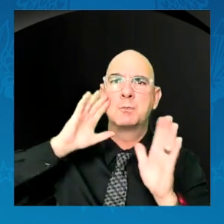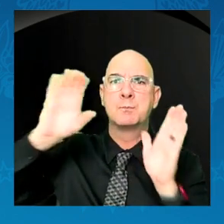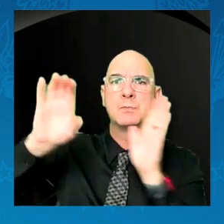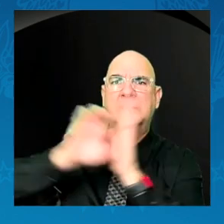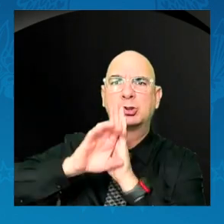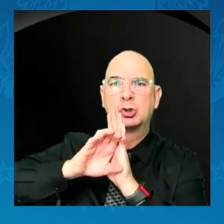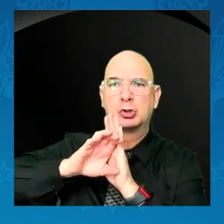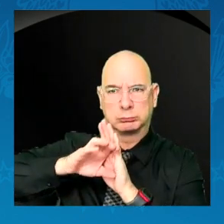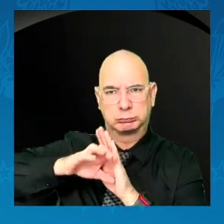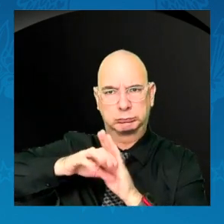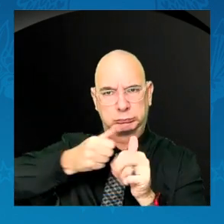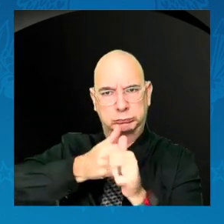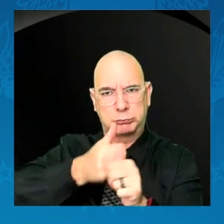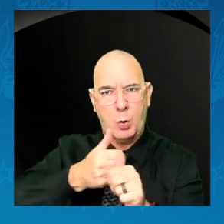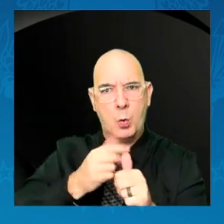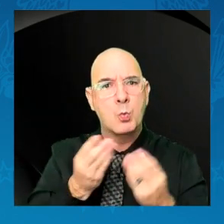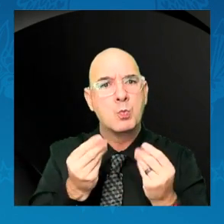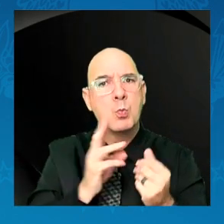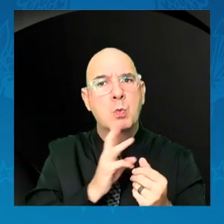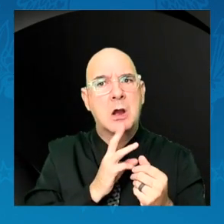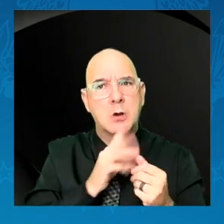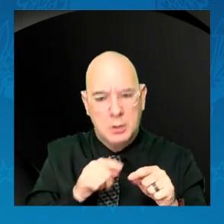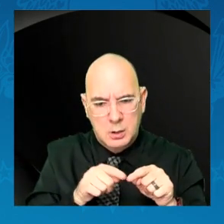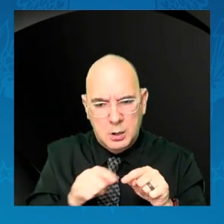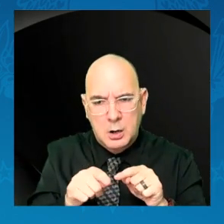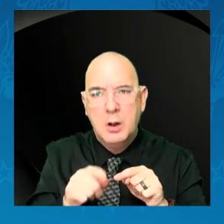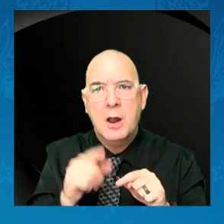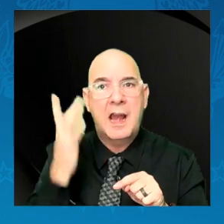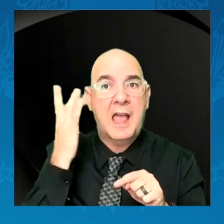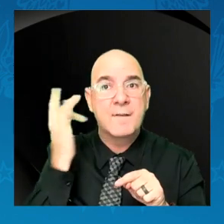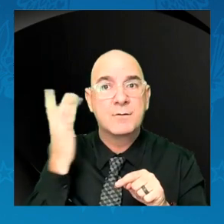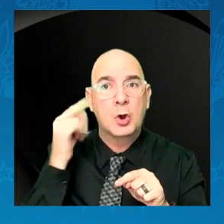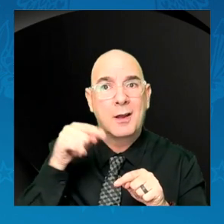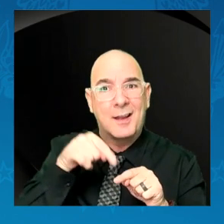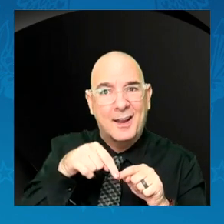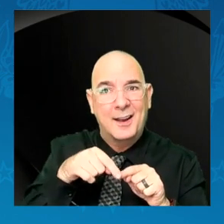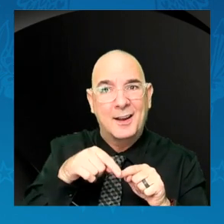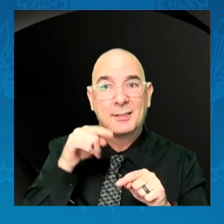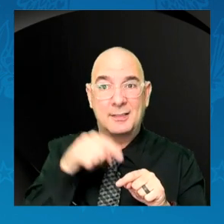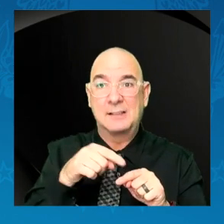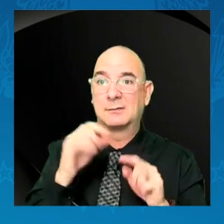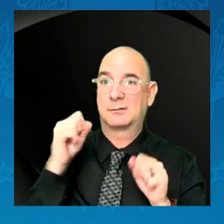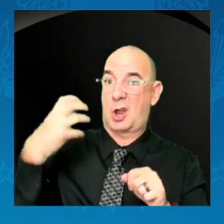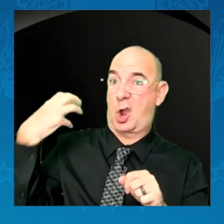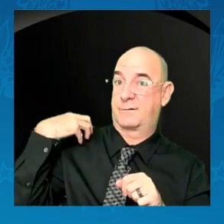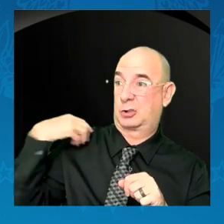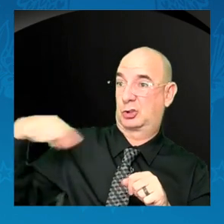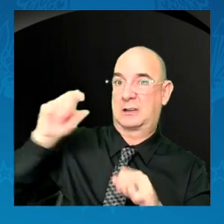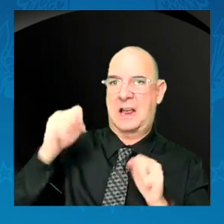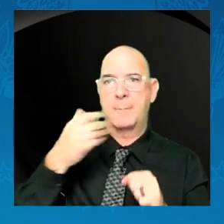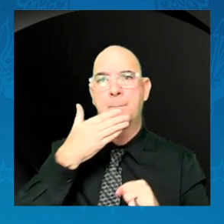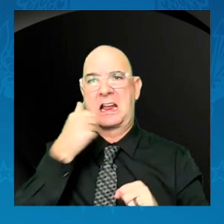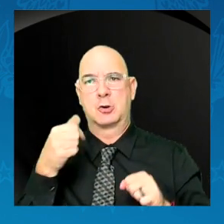which officials can then use to better manage the state's water resources. And we can also use space based data